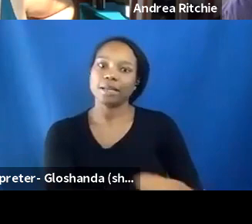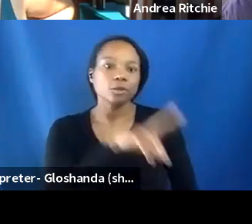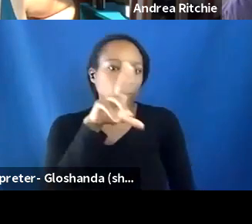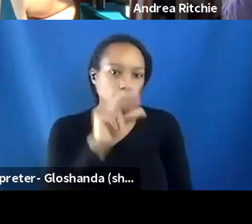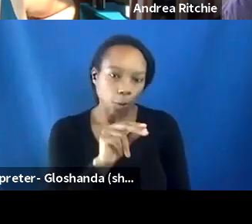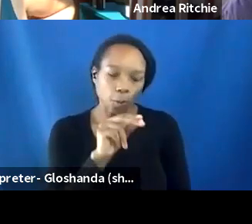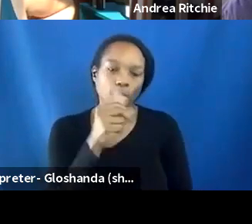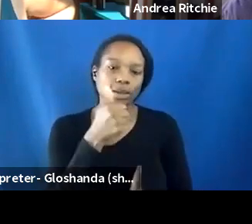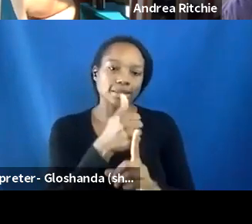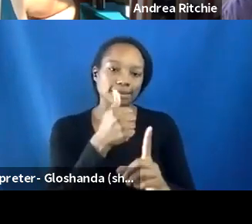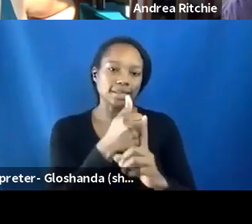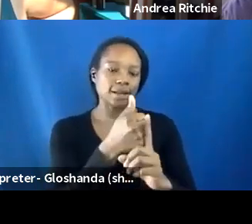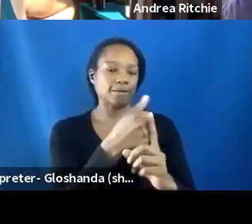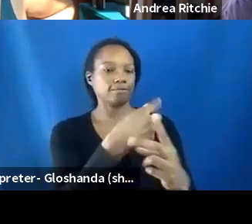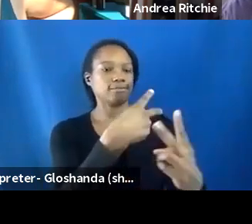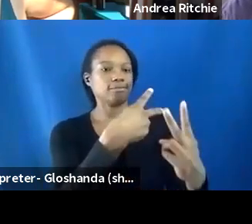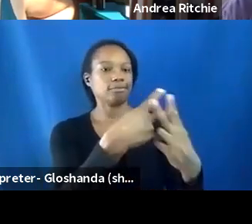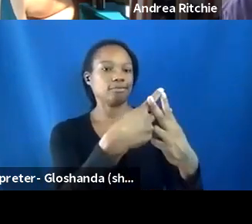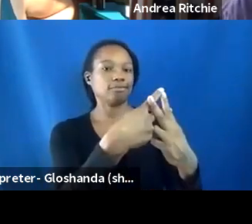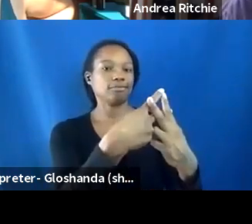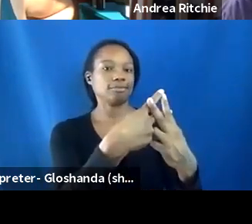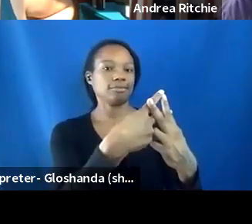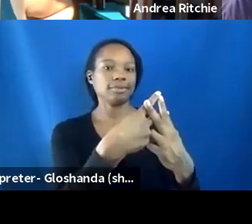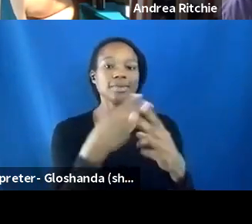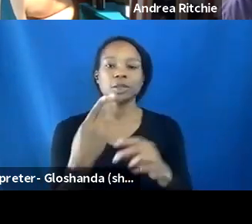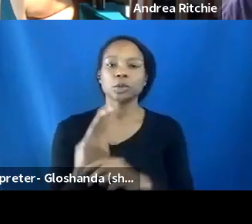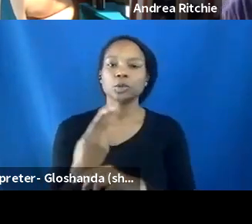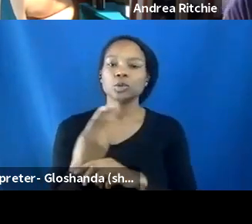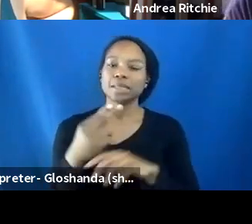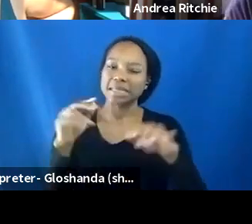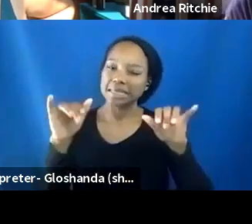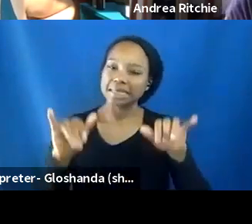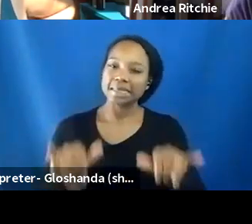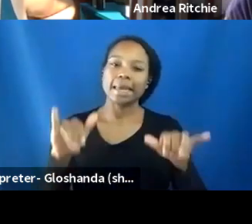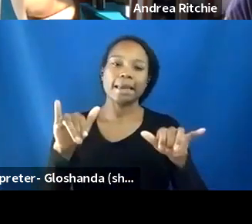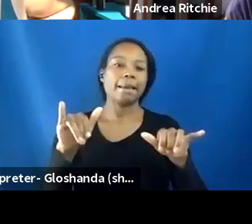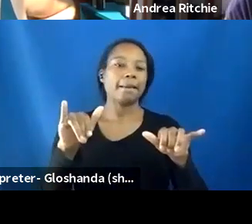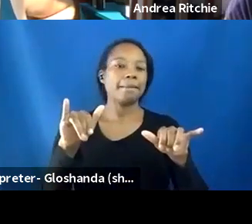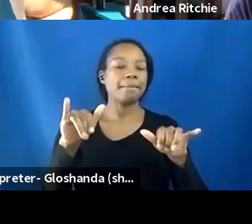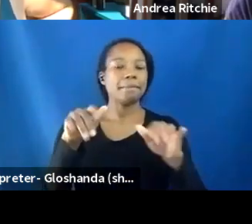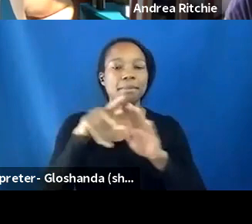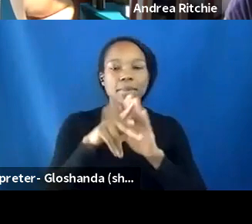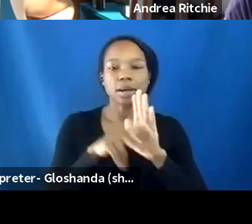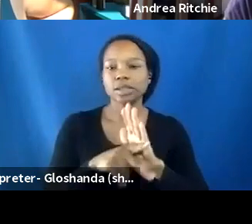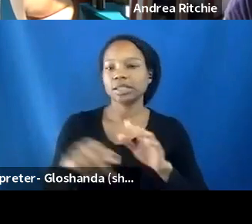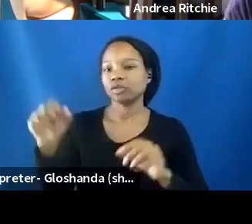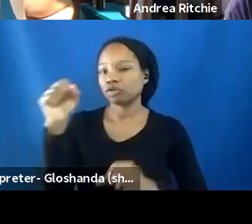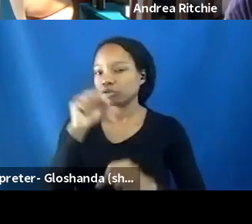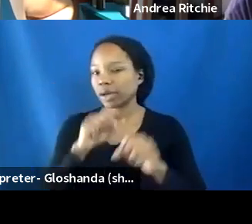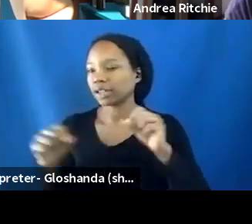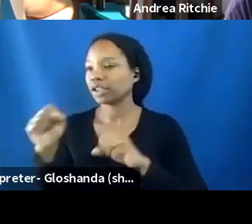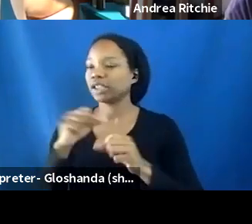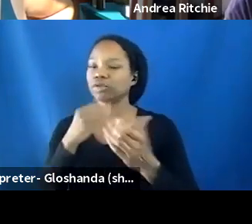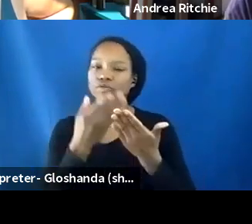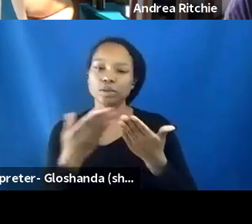When you, they use the same policies strategies, resources, tools, and they're to dehumanize